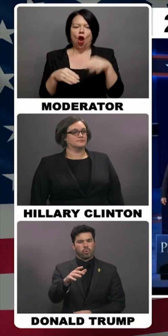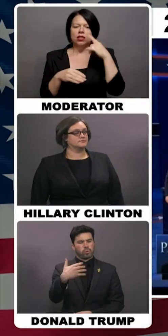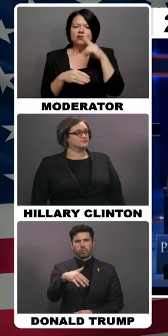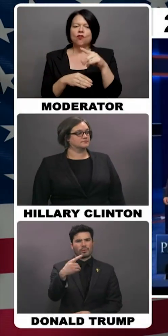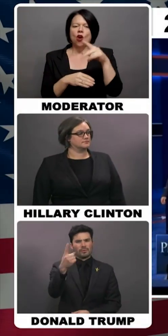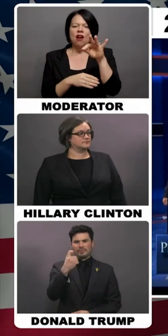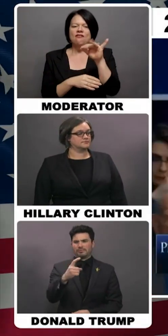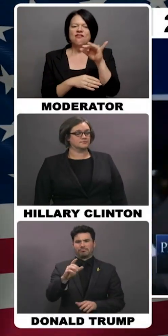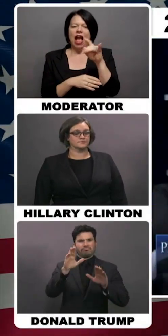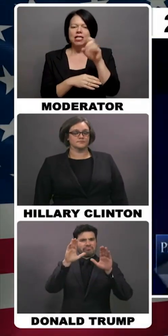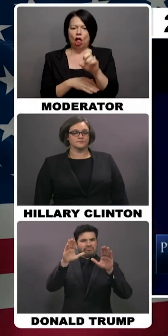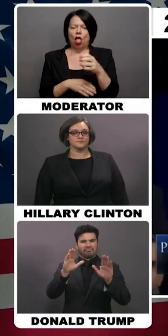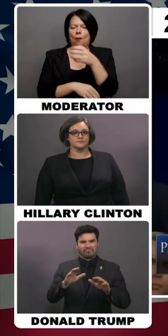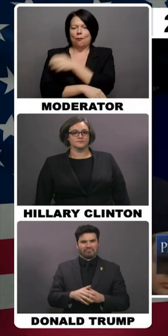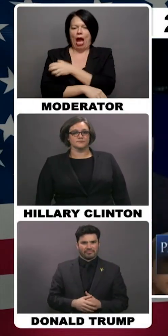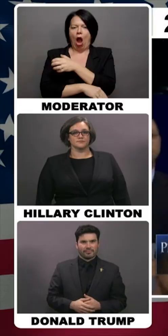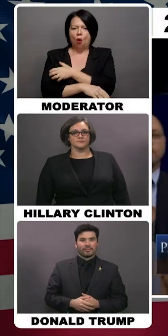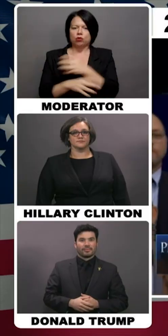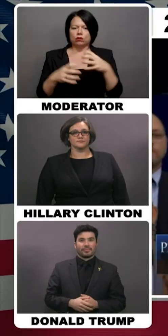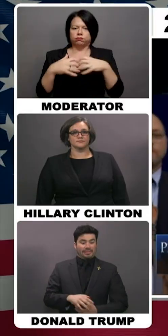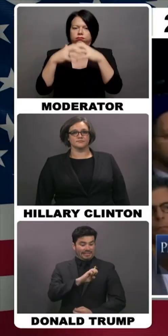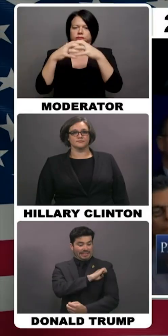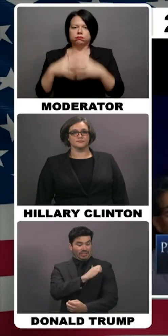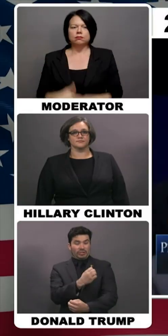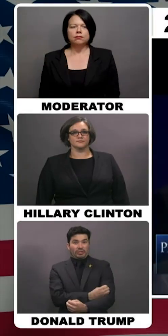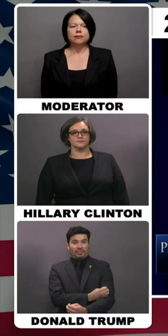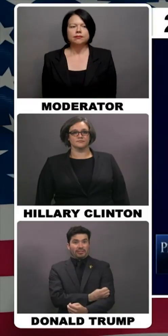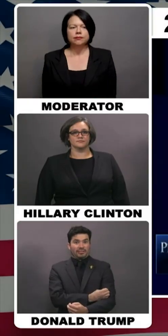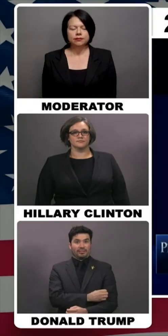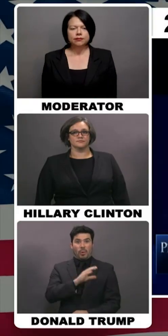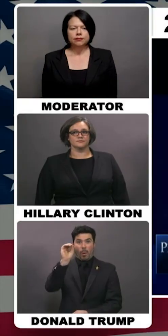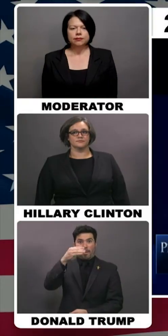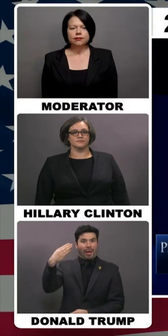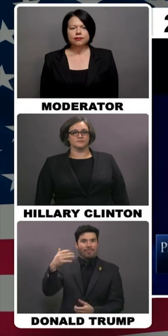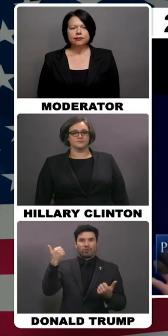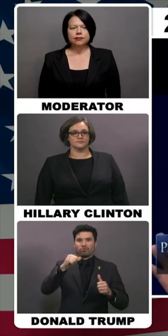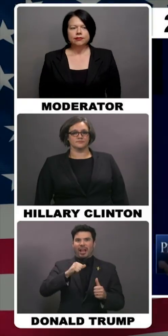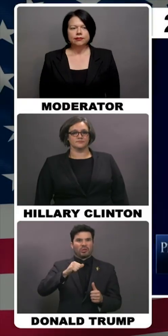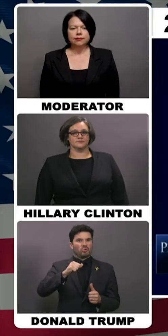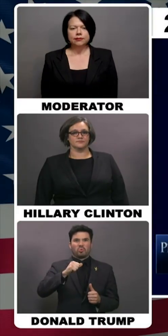because energy is under siege by the Obama administration under absolute siege.